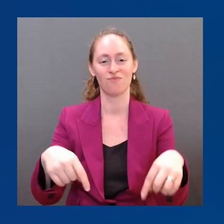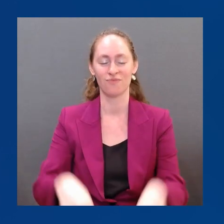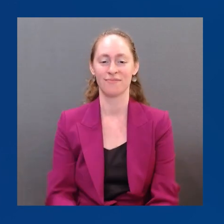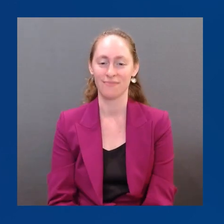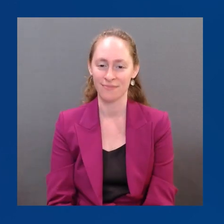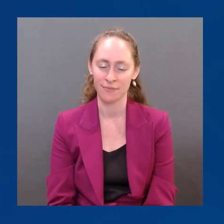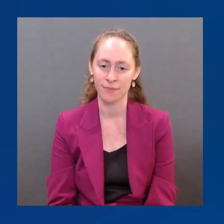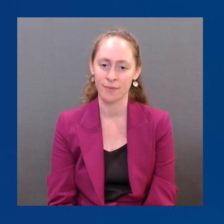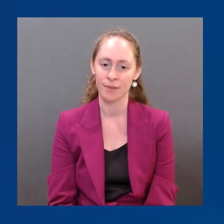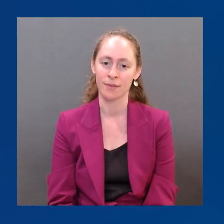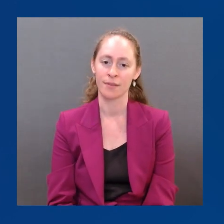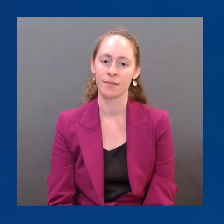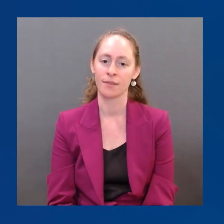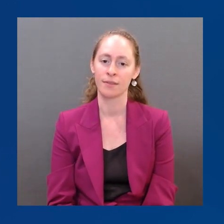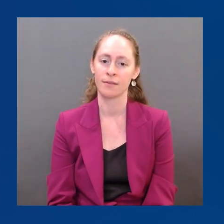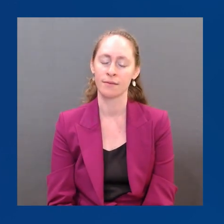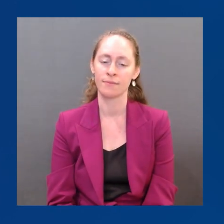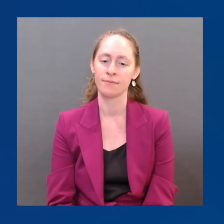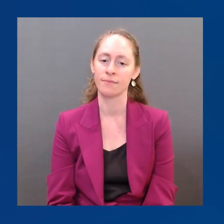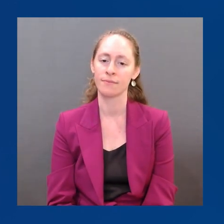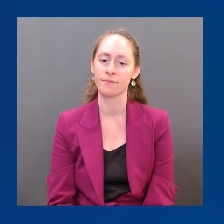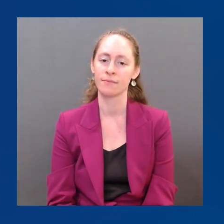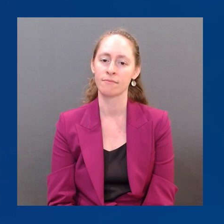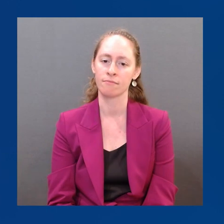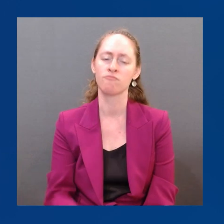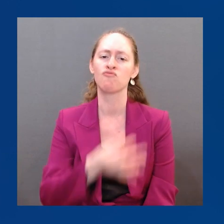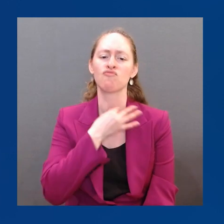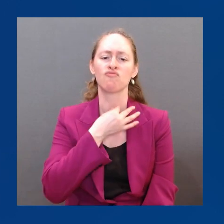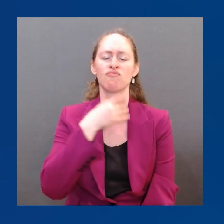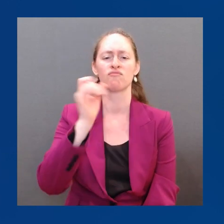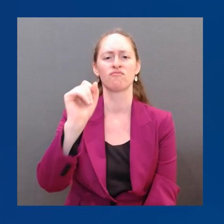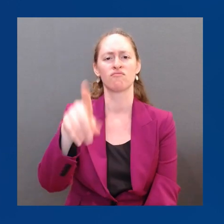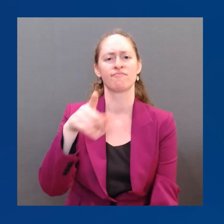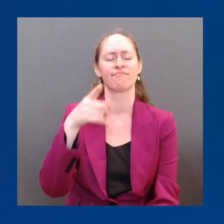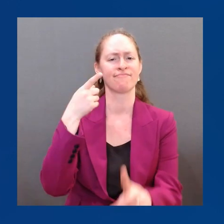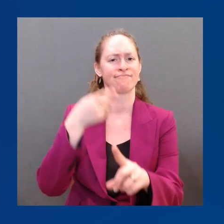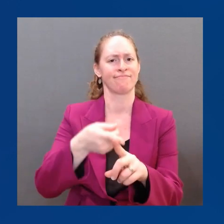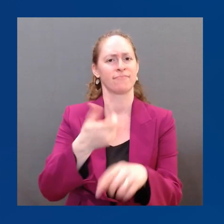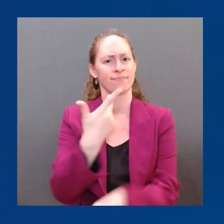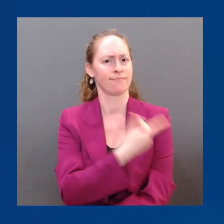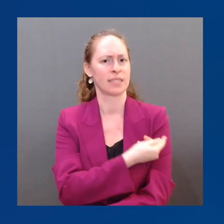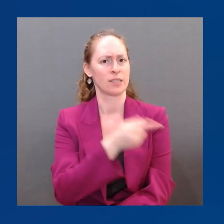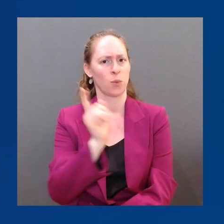for those under five: Realistically then -- because this is a question we get asked a lot too --